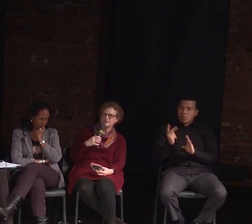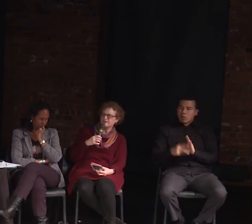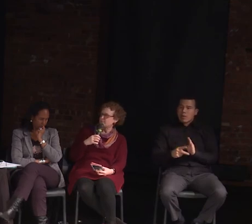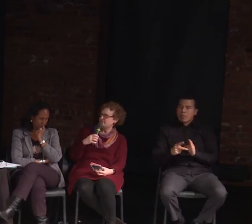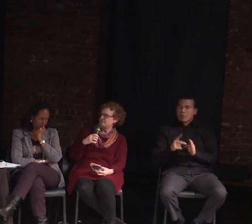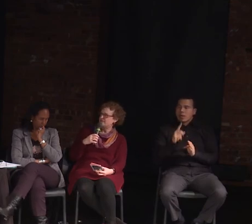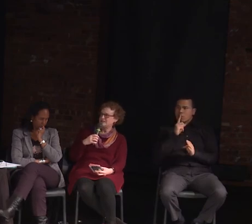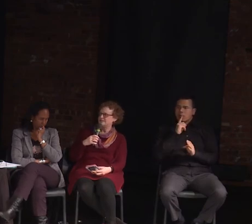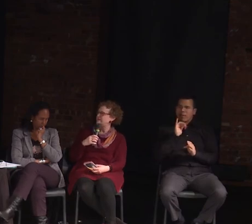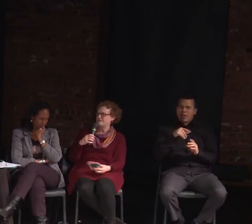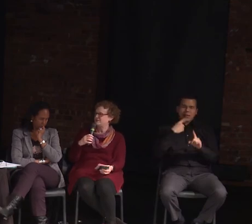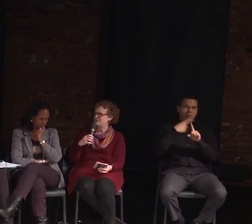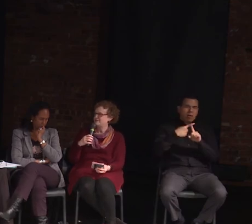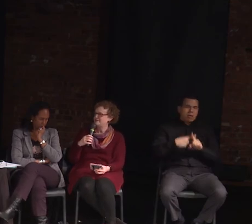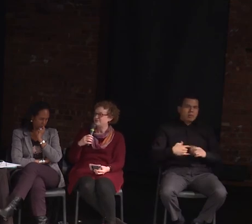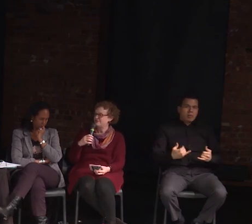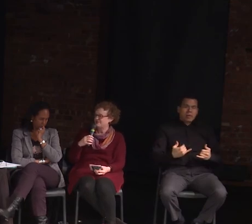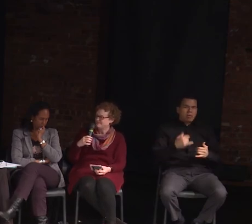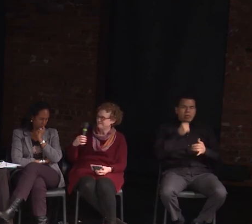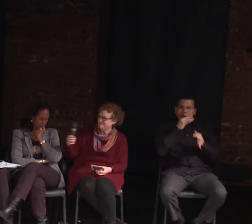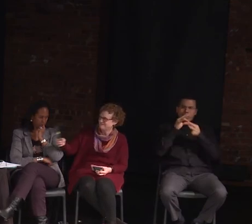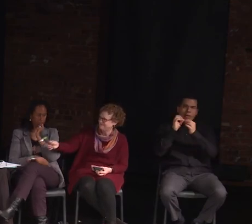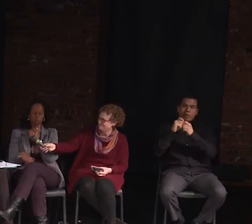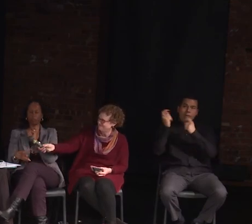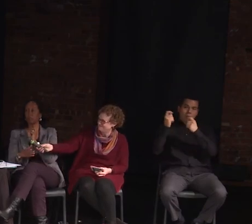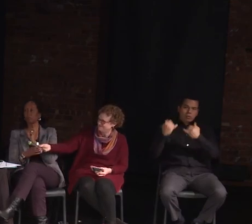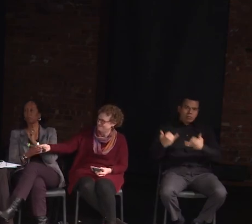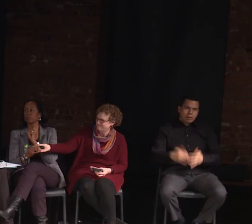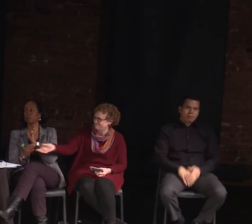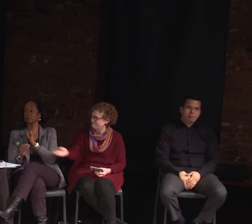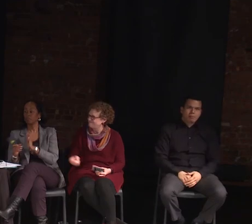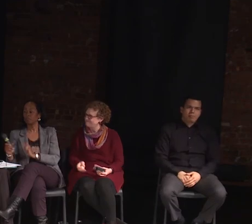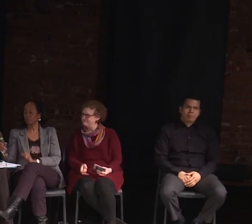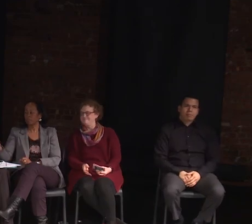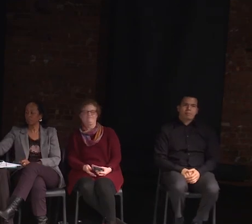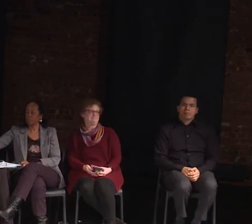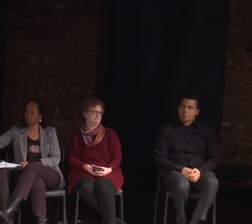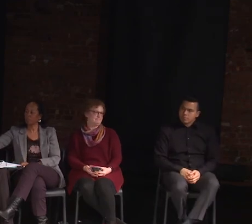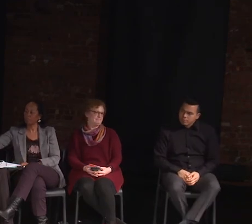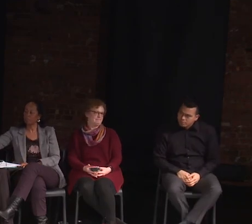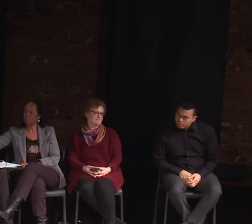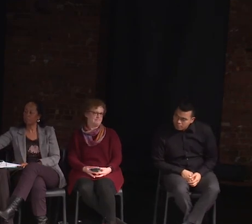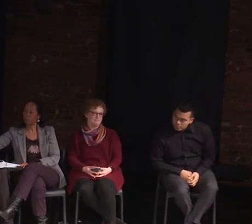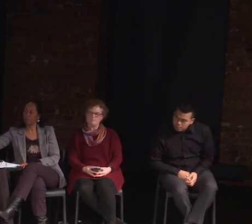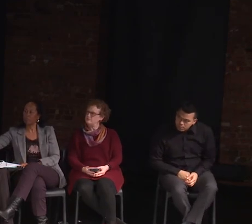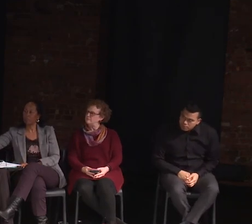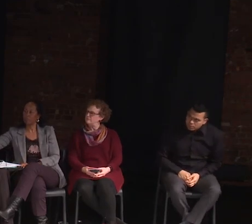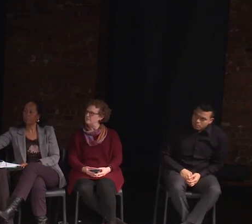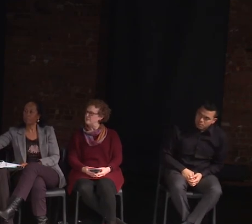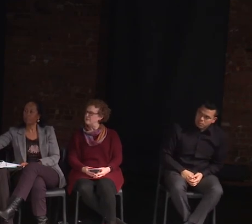This is a very bright spot that has nothing to do with the administration. Edwin: I'm sorry, Margaret?